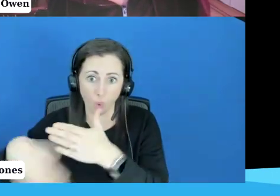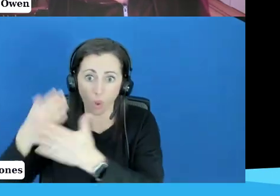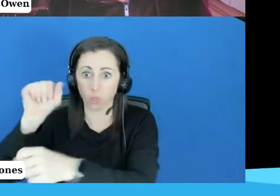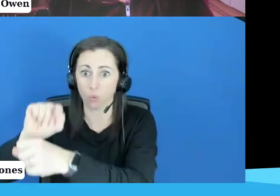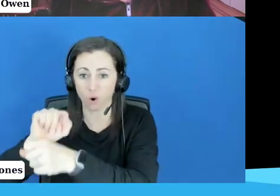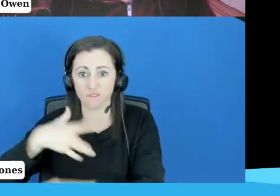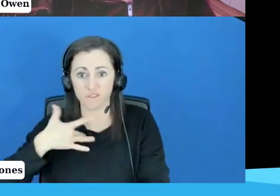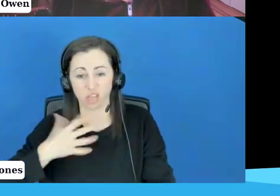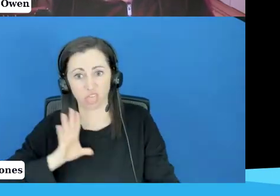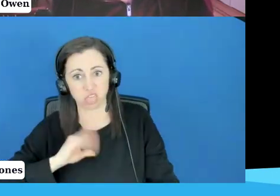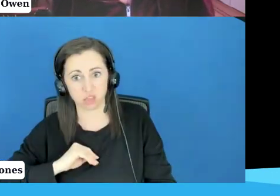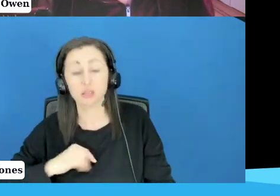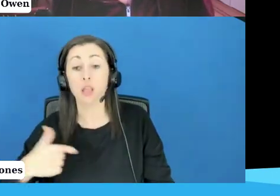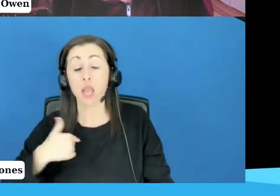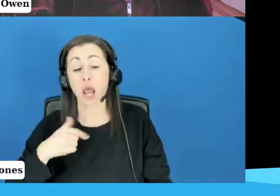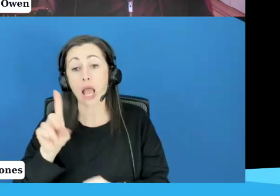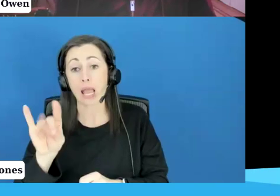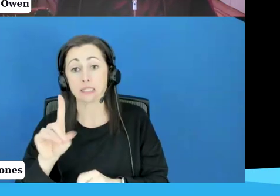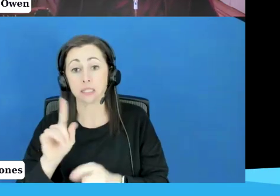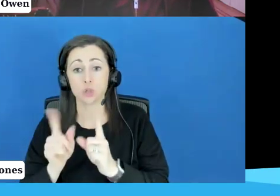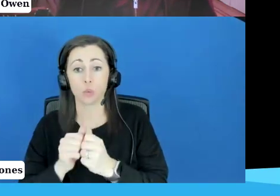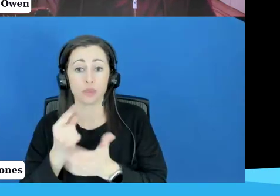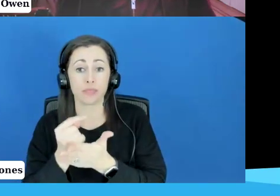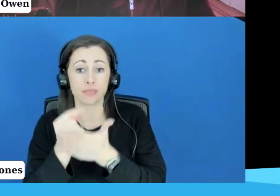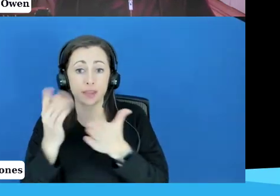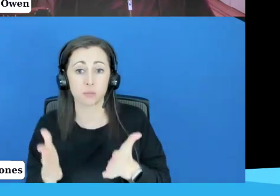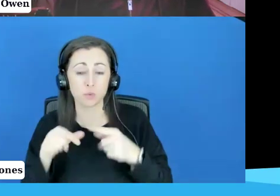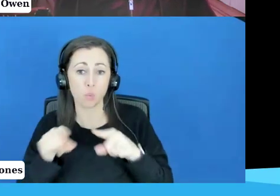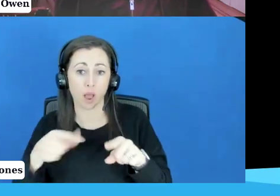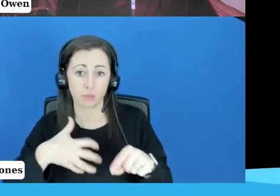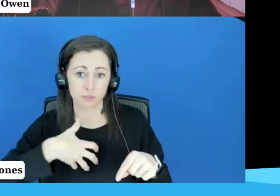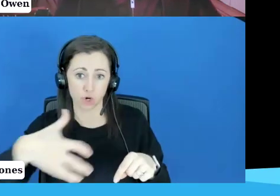I worked with the therapists while I was pregnant. We came up with the game plan and...